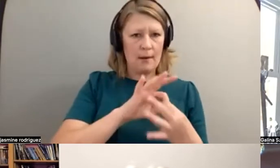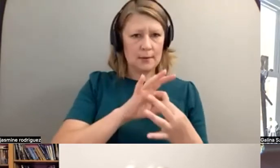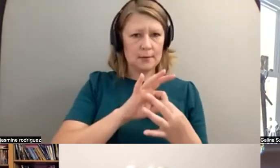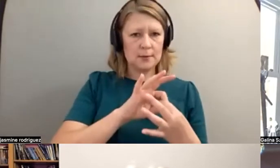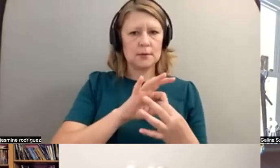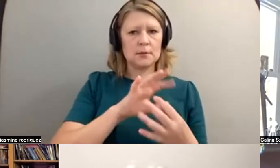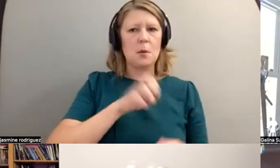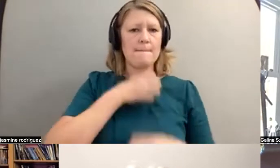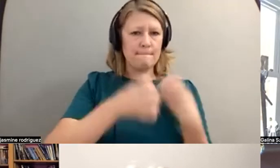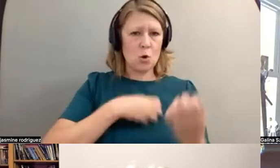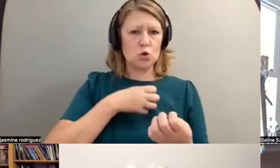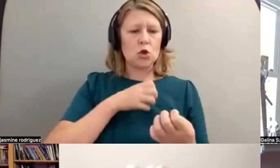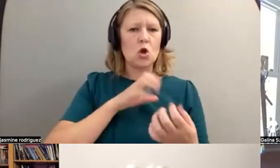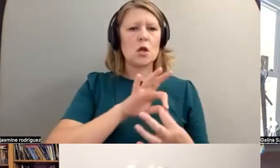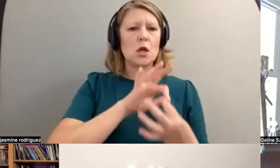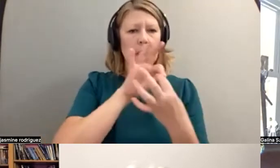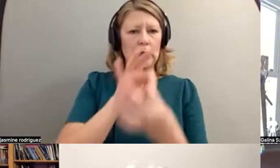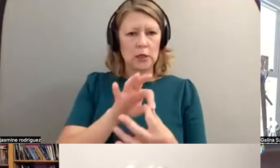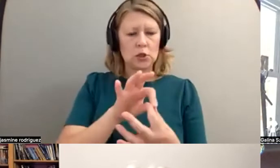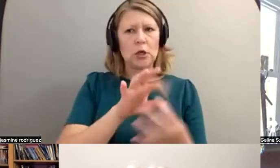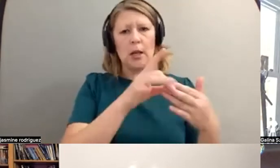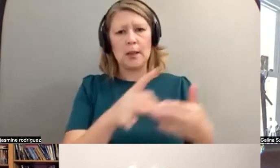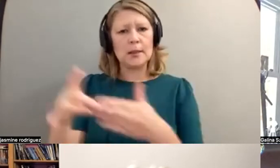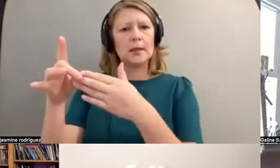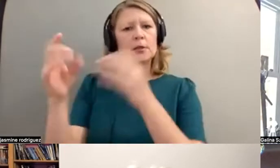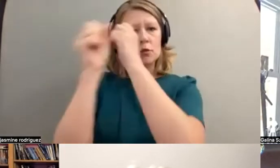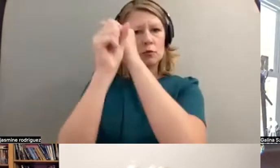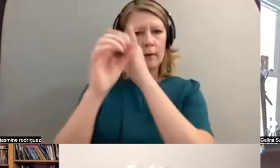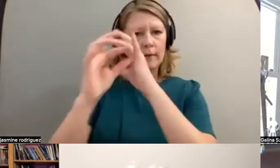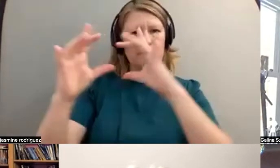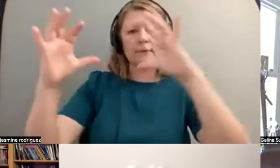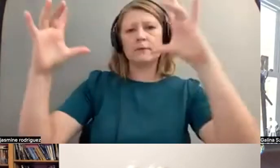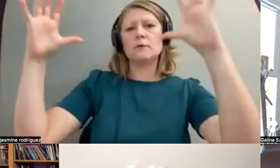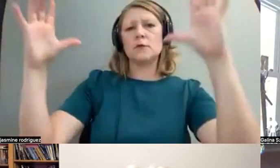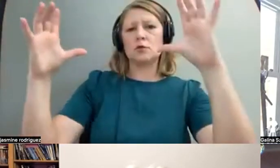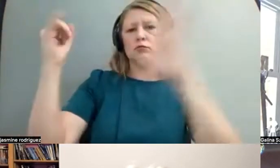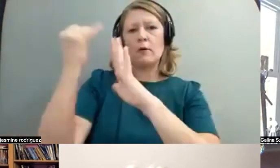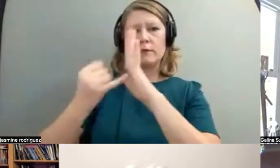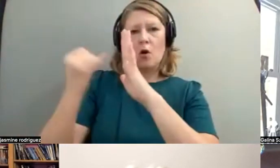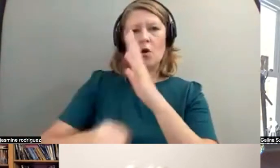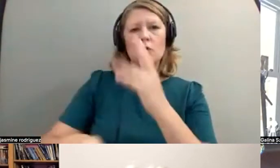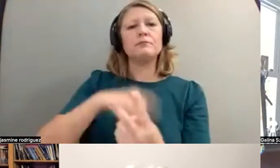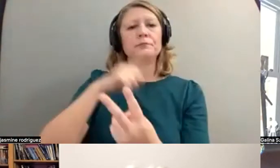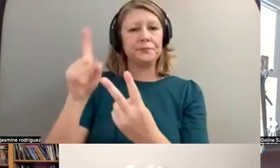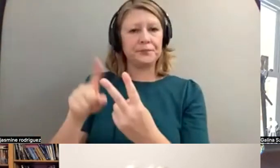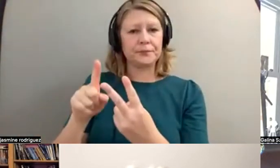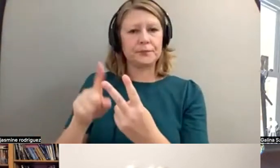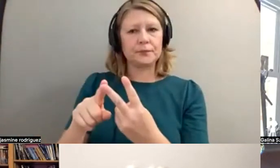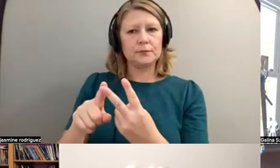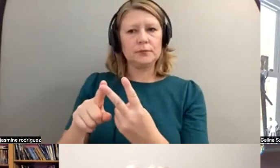connection to vision of their art; and then is really have conversation with clay,